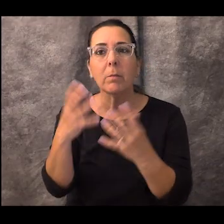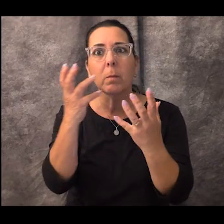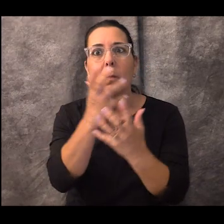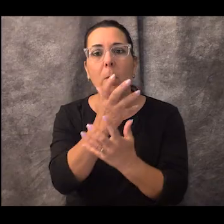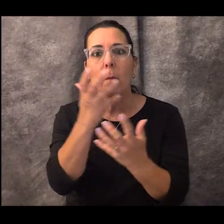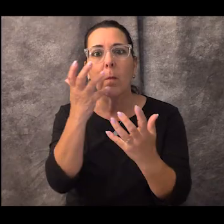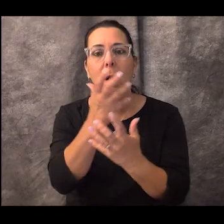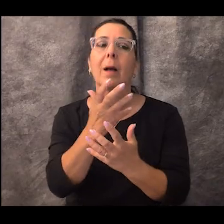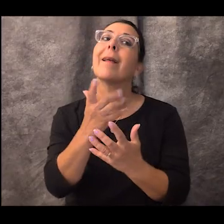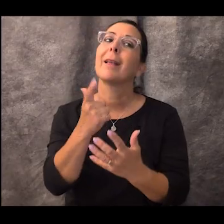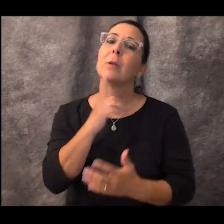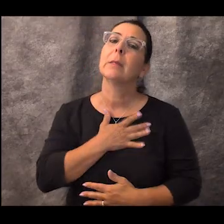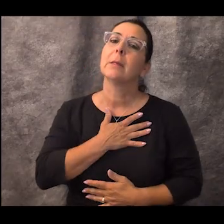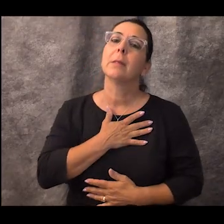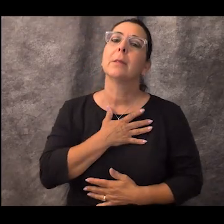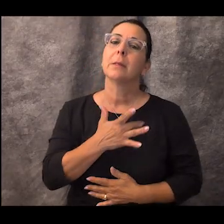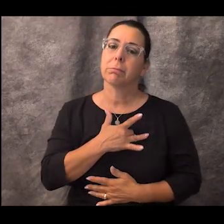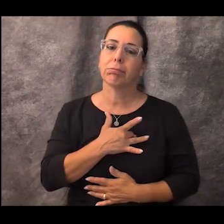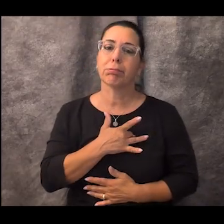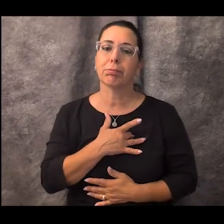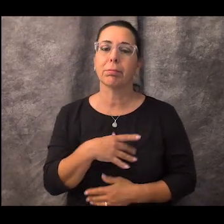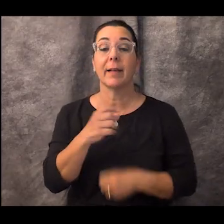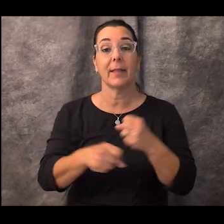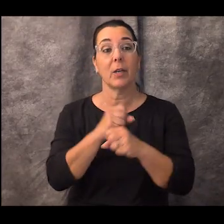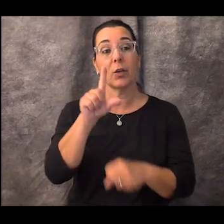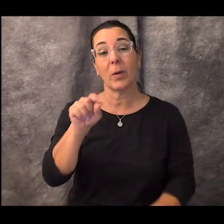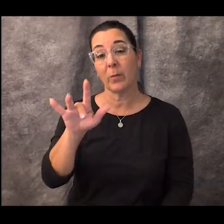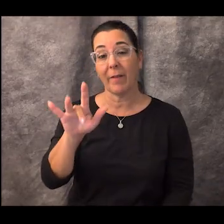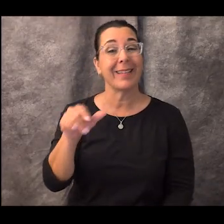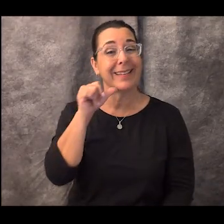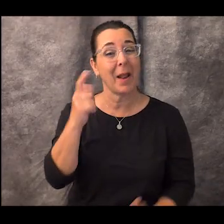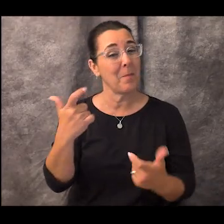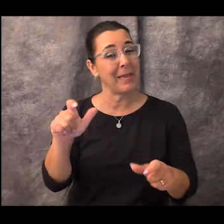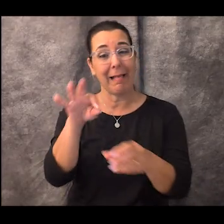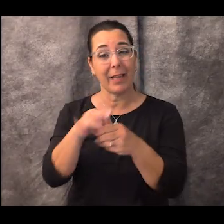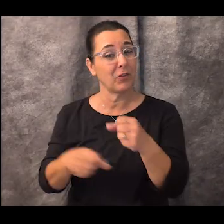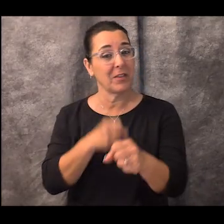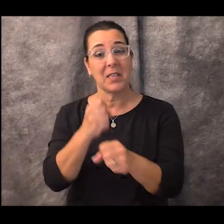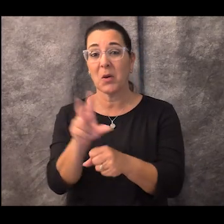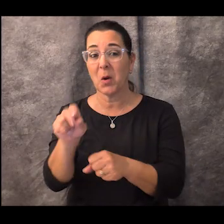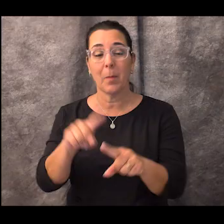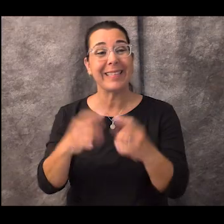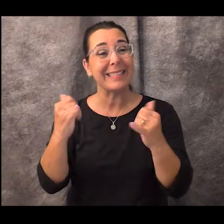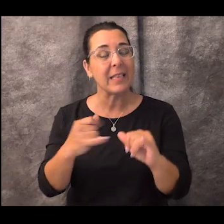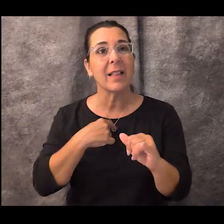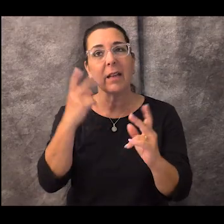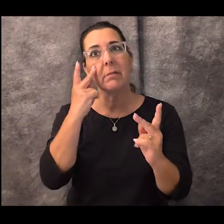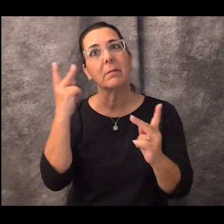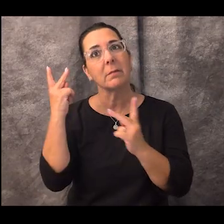surprisingly, because it's not a big election year, is really the thing that I think about still a lot today